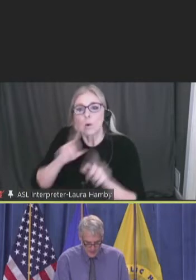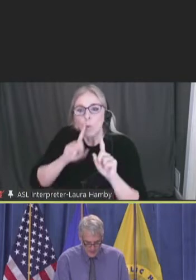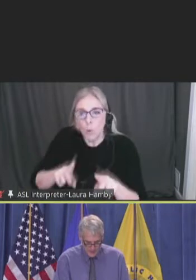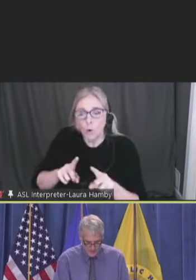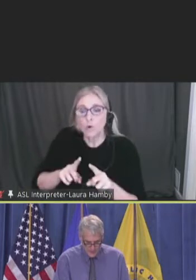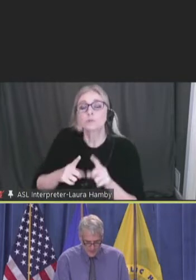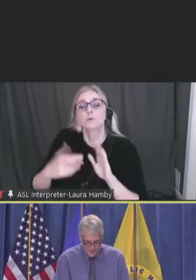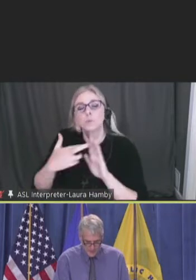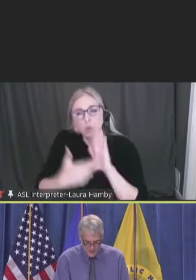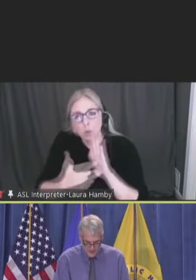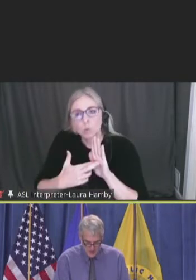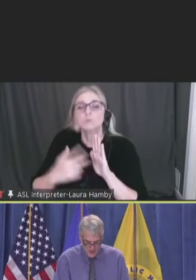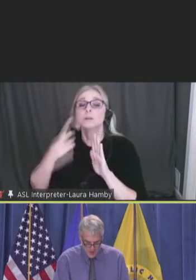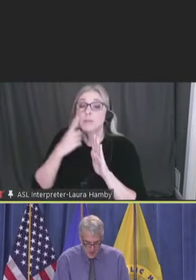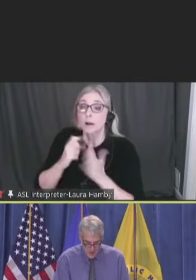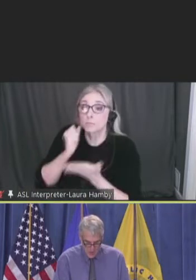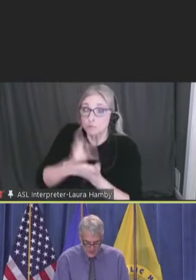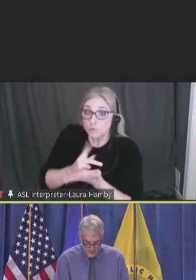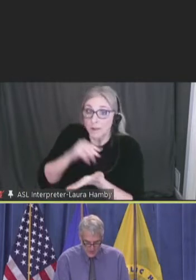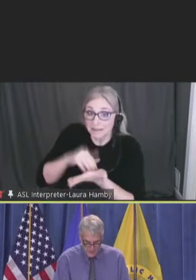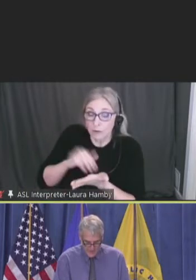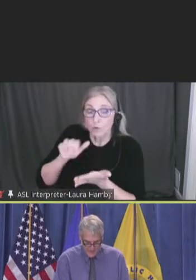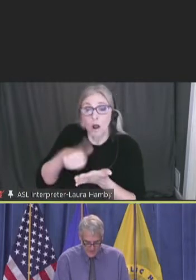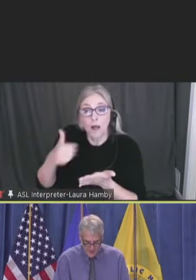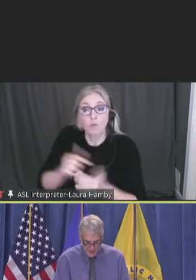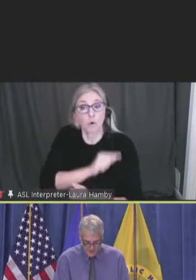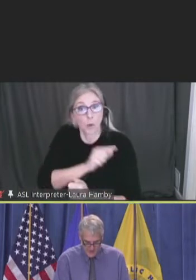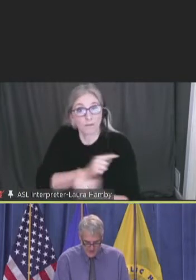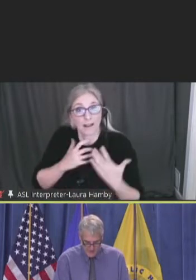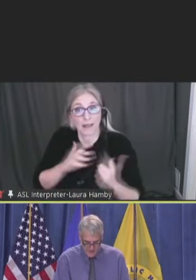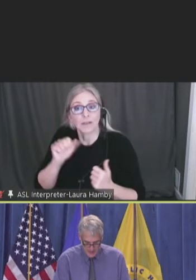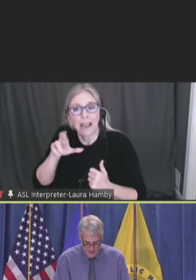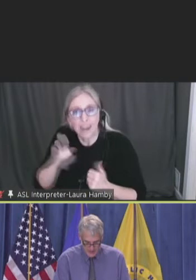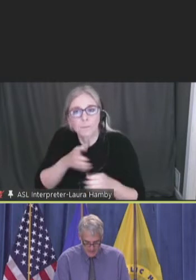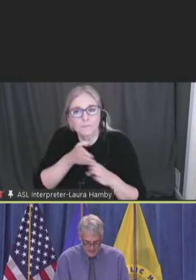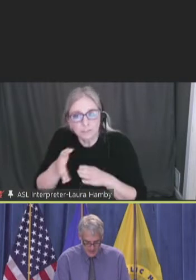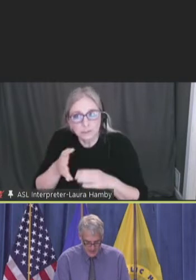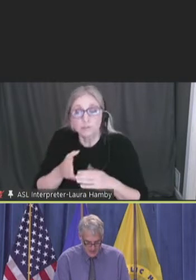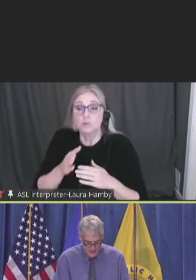are approved by a physician or other qualified healthcare professional to both reduce missed